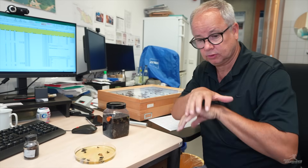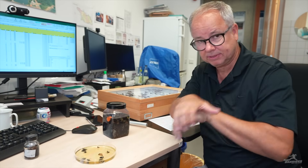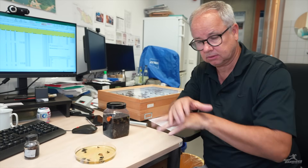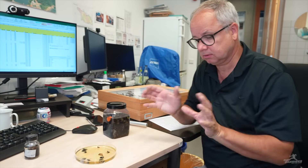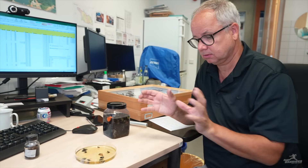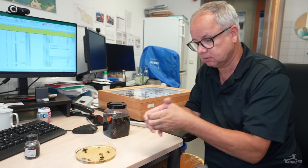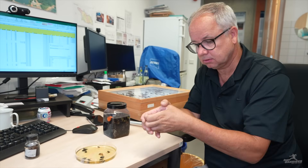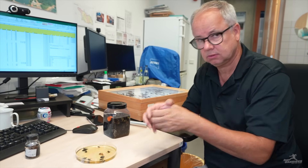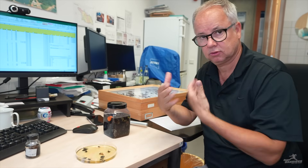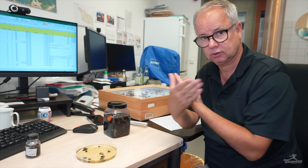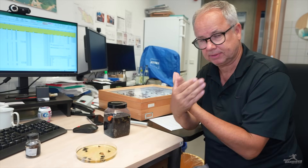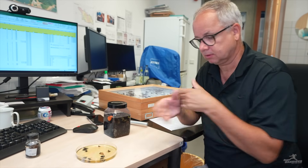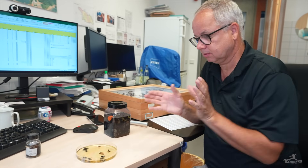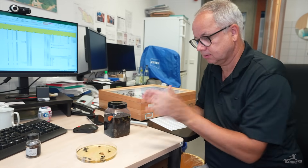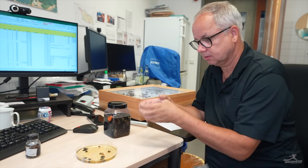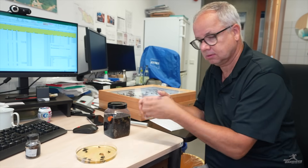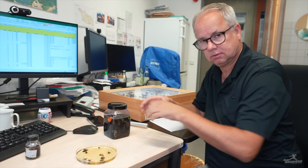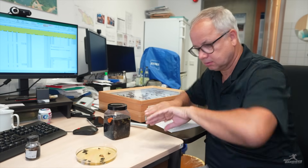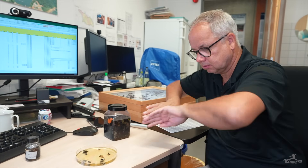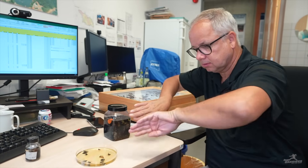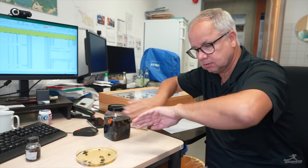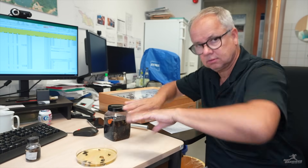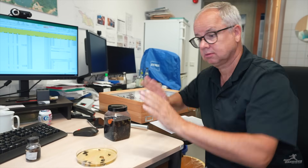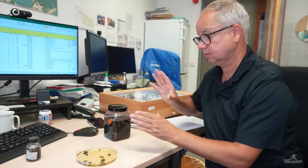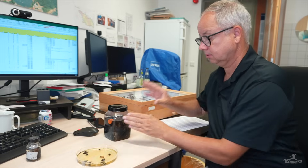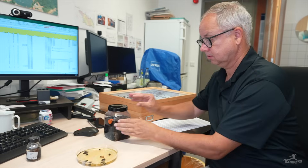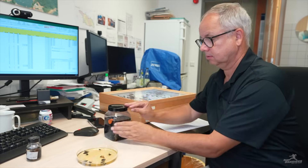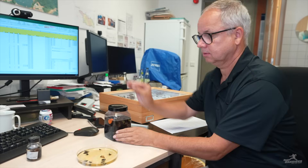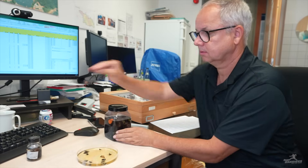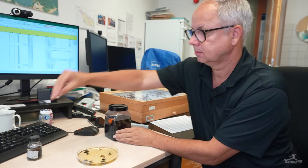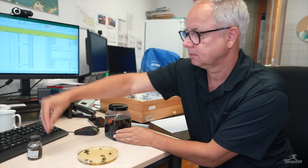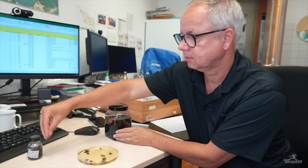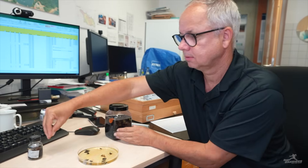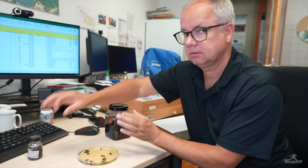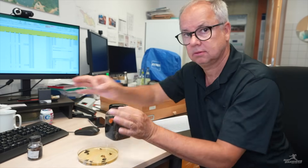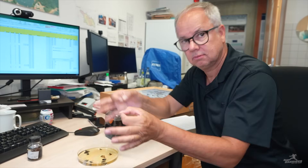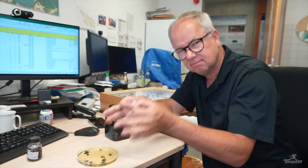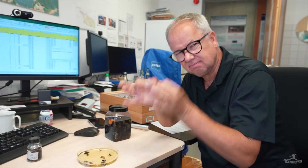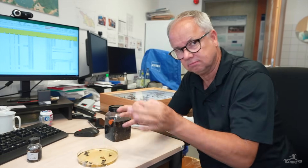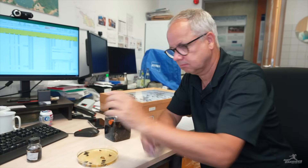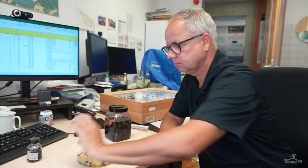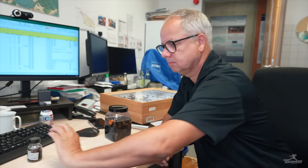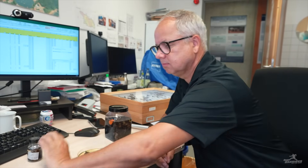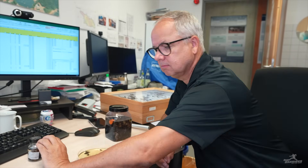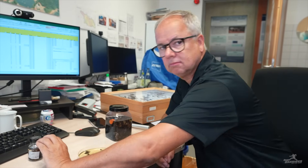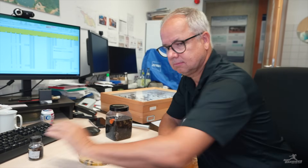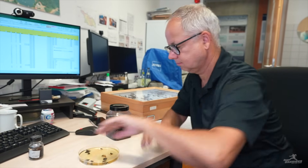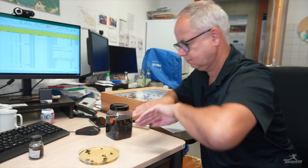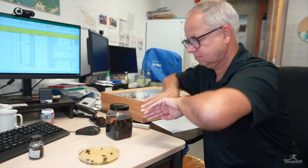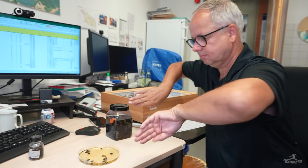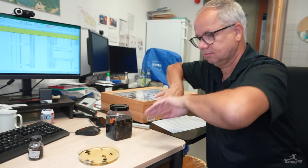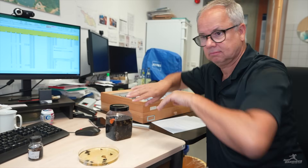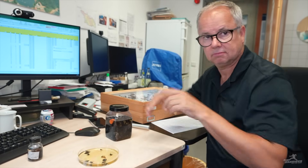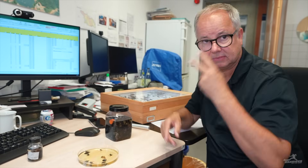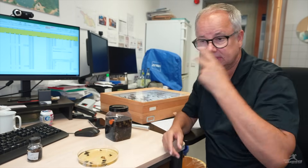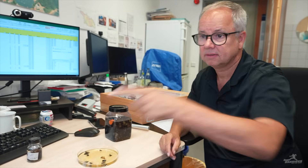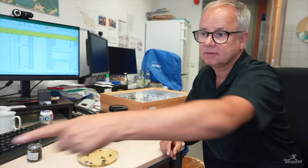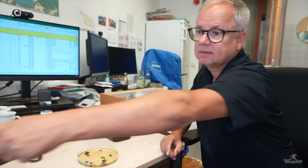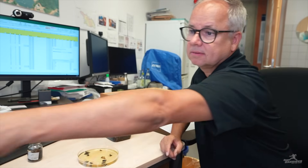spiders, butterflies, and so on to categorize them.